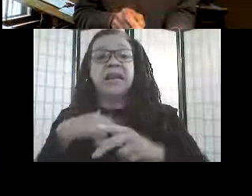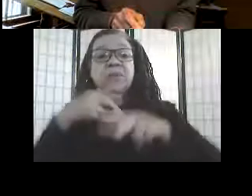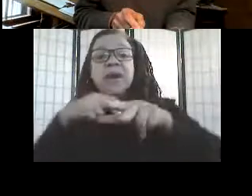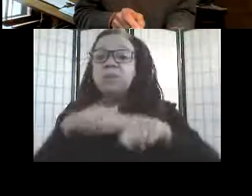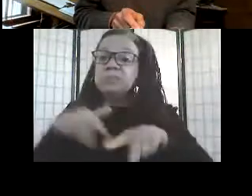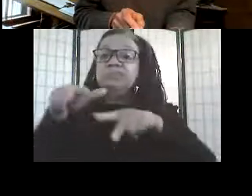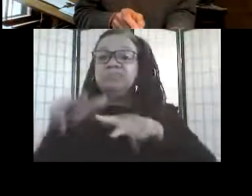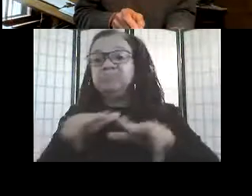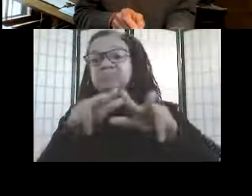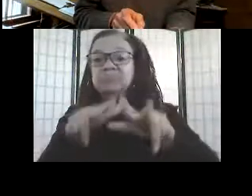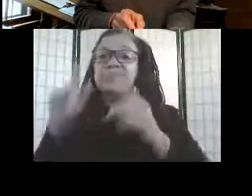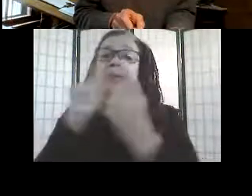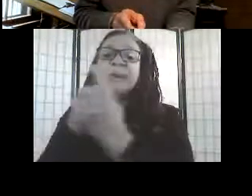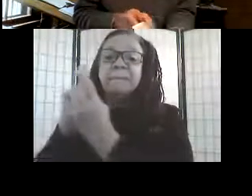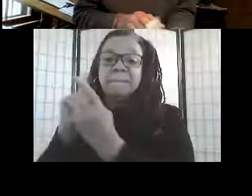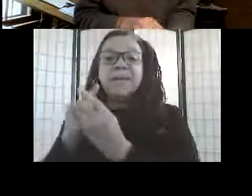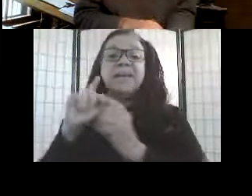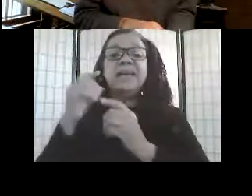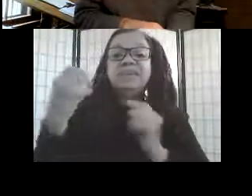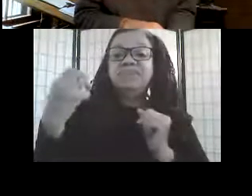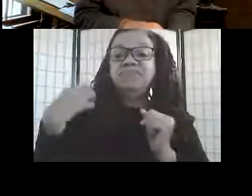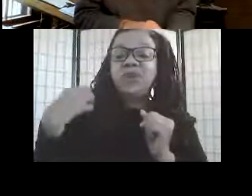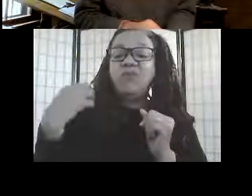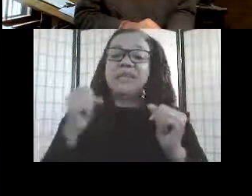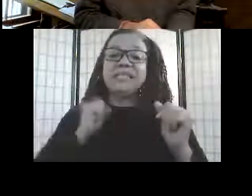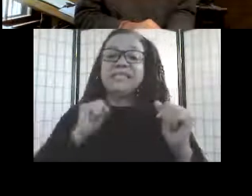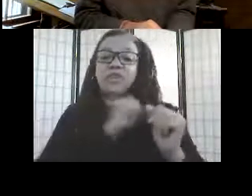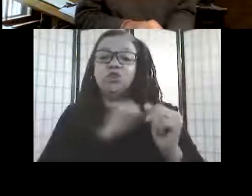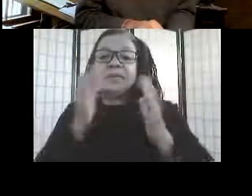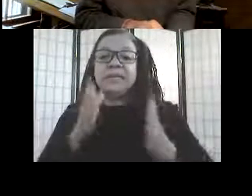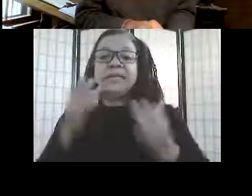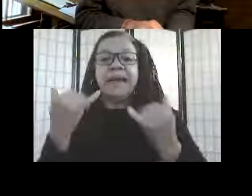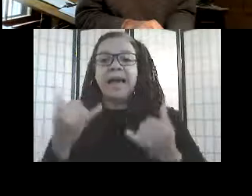meeting Generals and Senators. He is suddenly put back into maybe